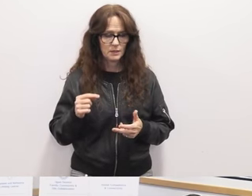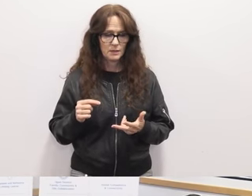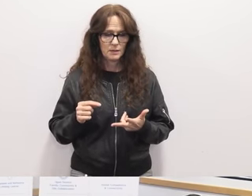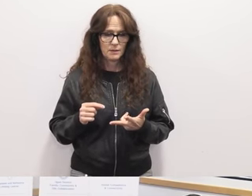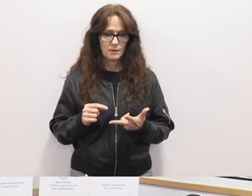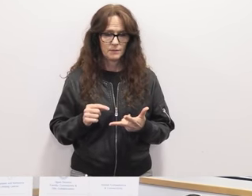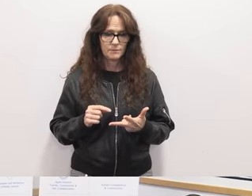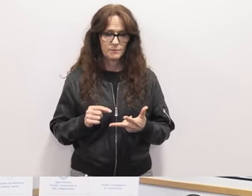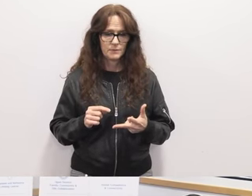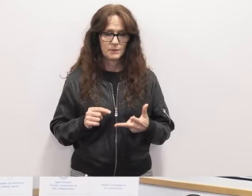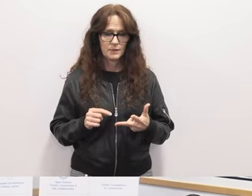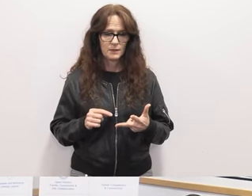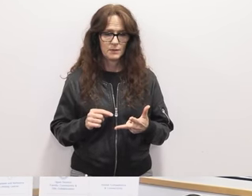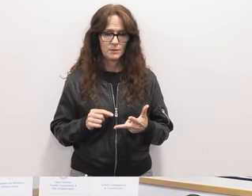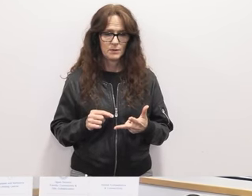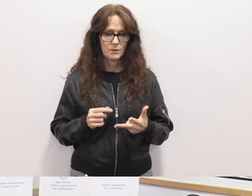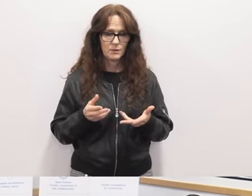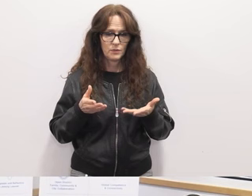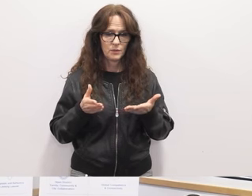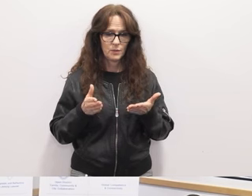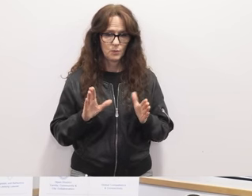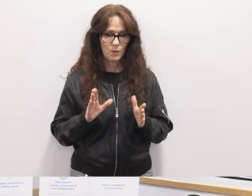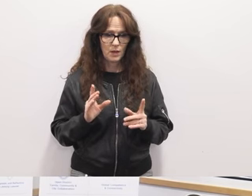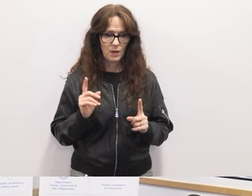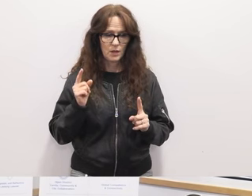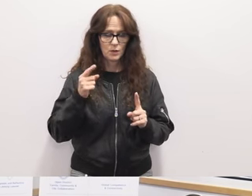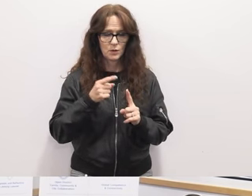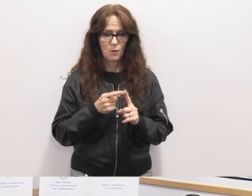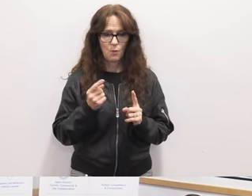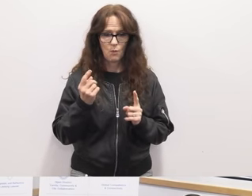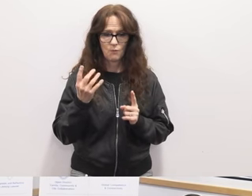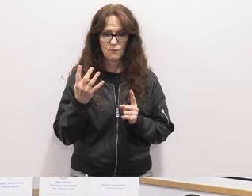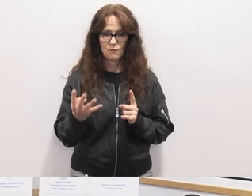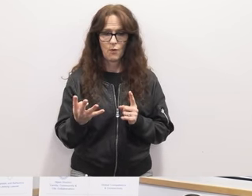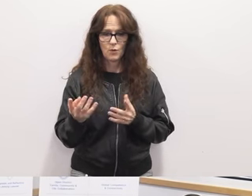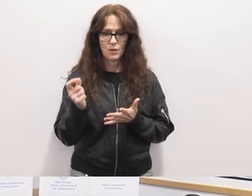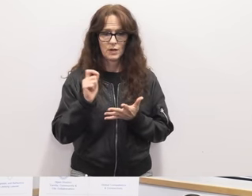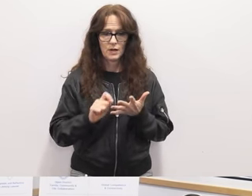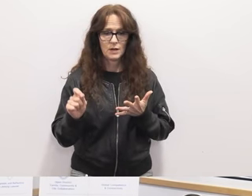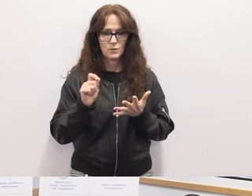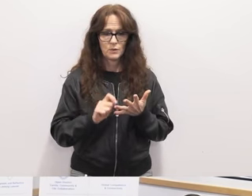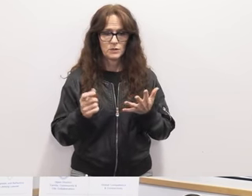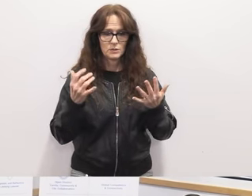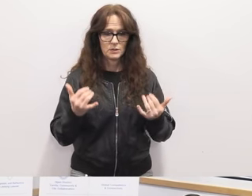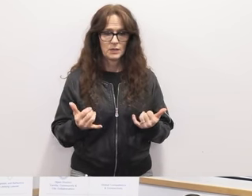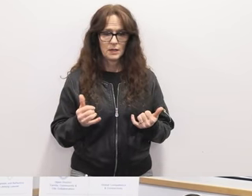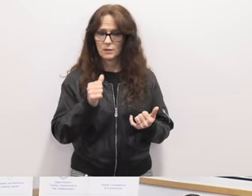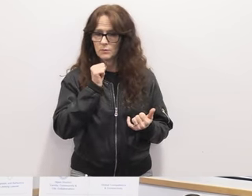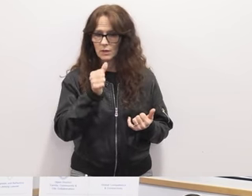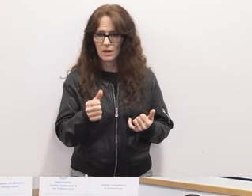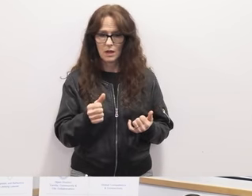the way goal four is written today, you would not be in favor of that?